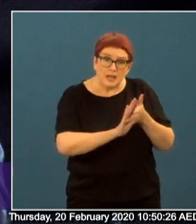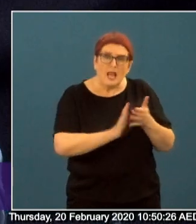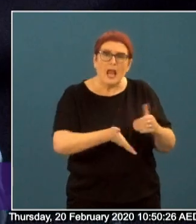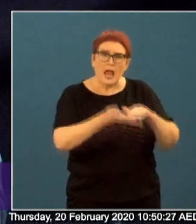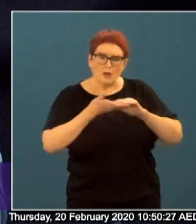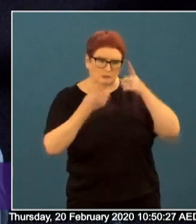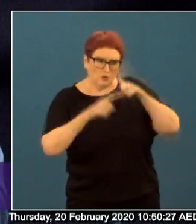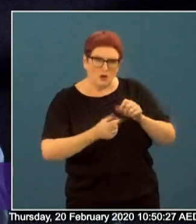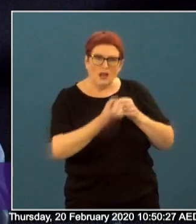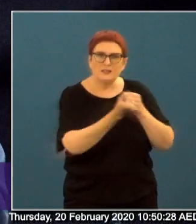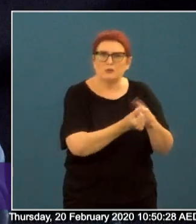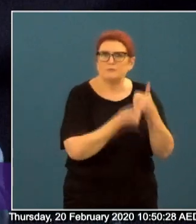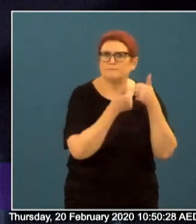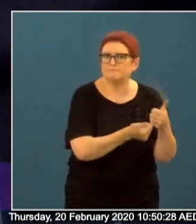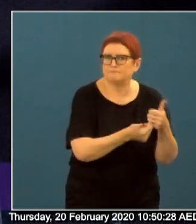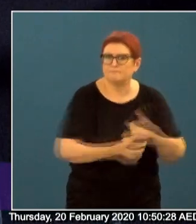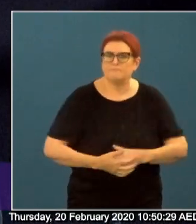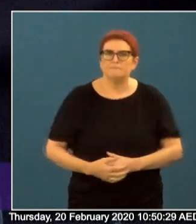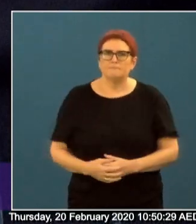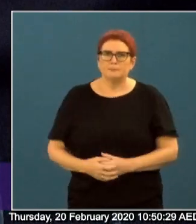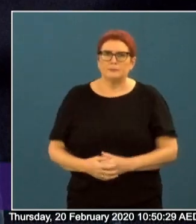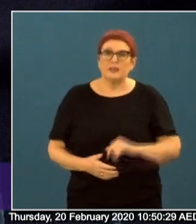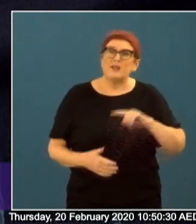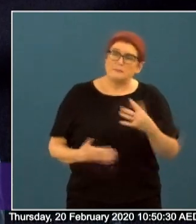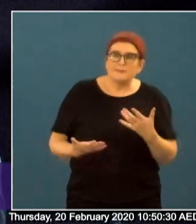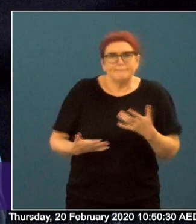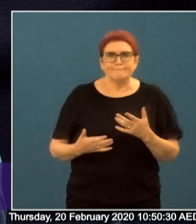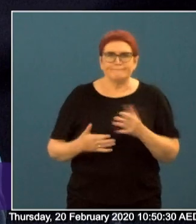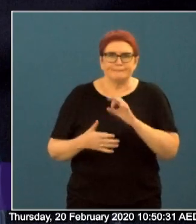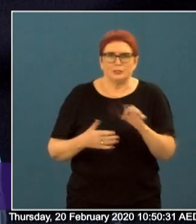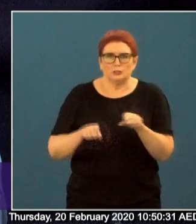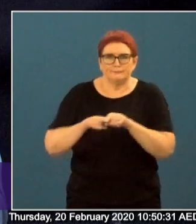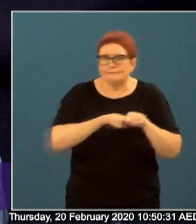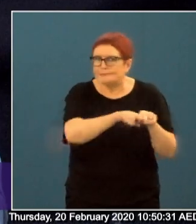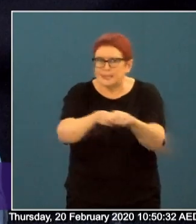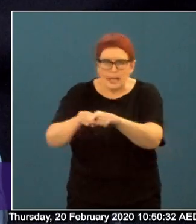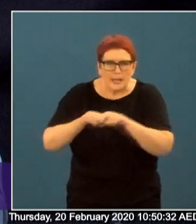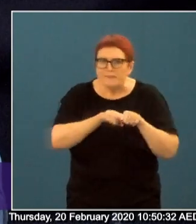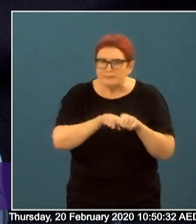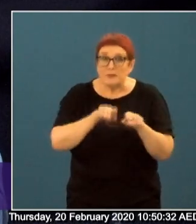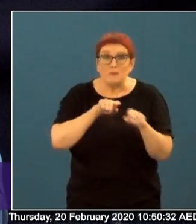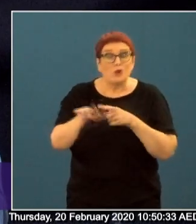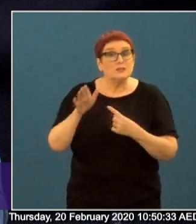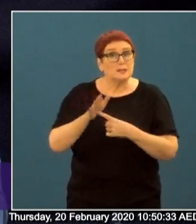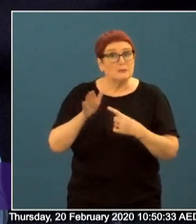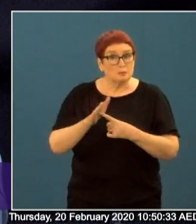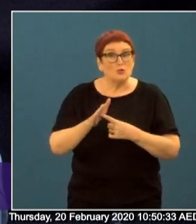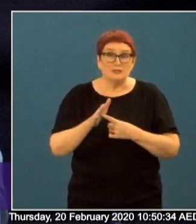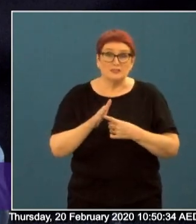but it is certainly somewhat arbitrary. And I think we have to understand that we have a person who may